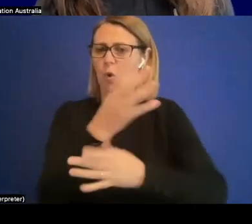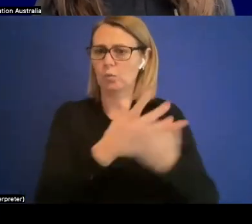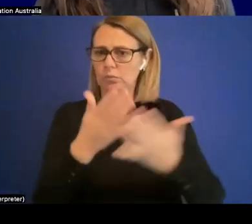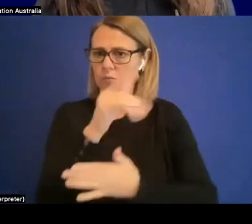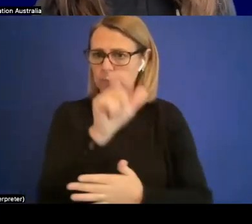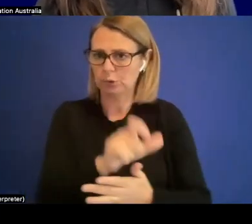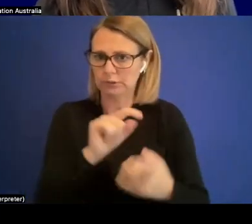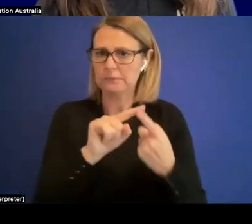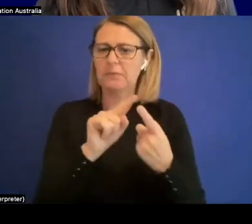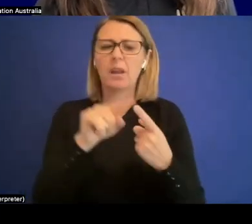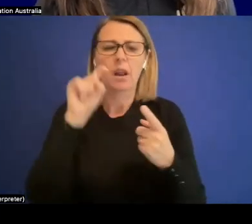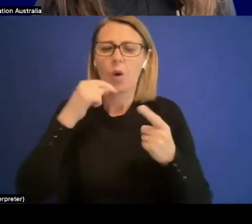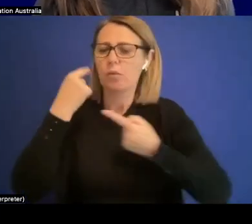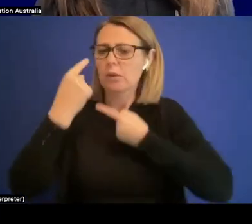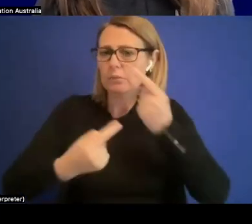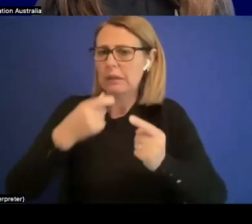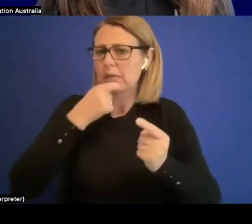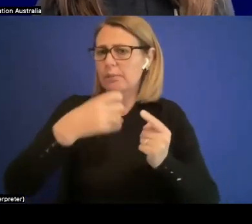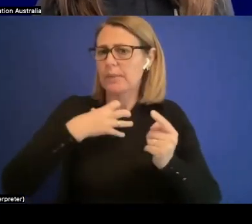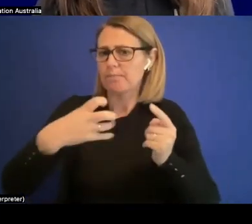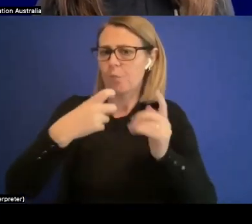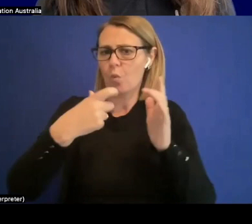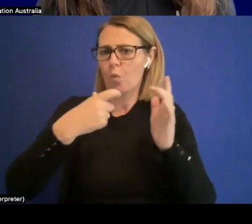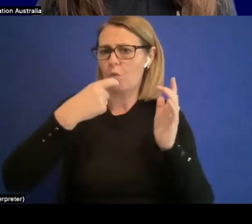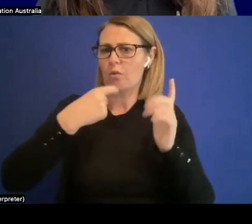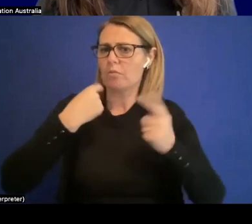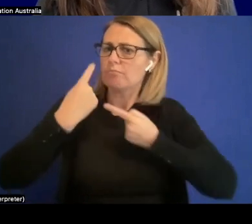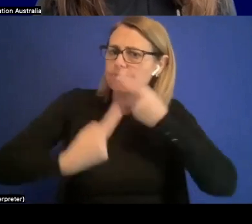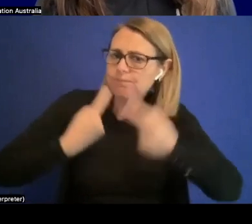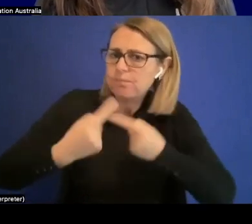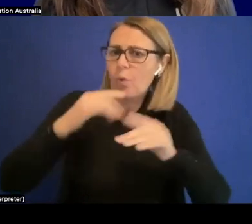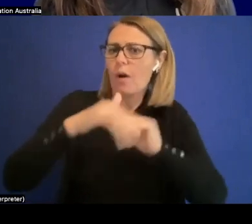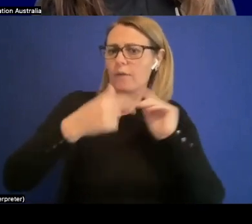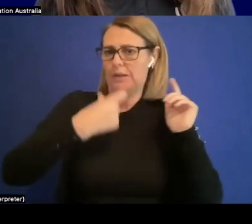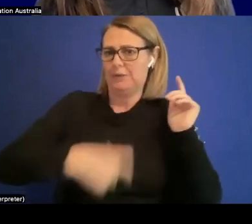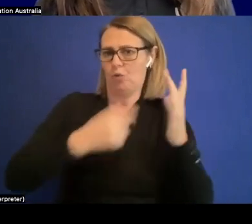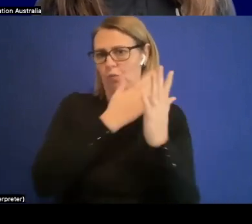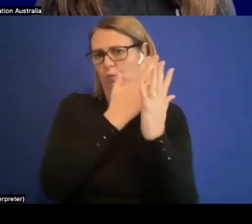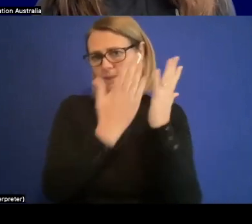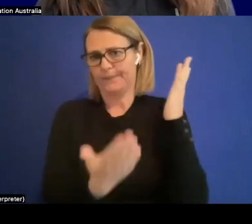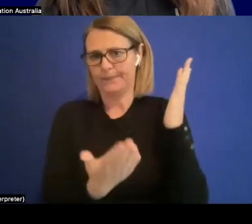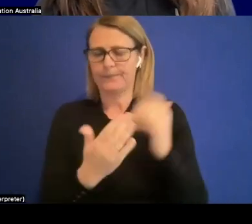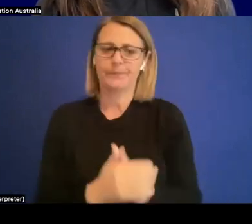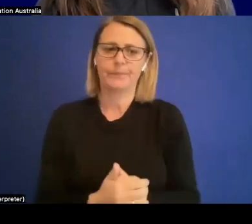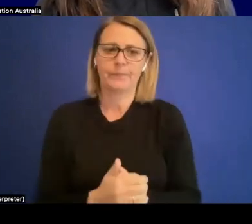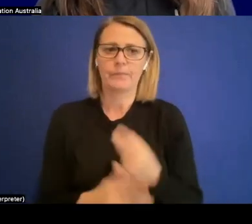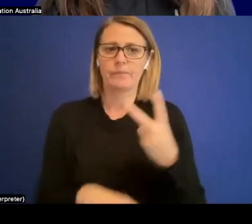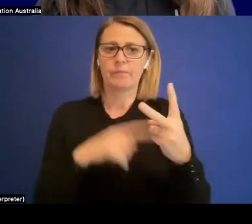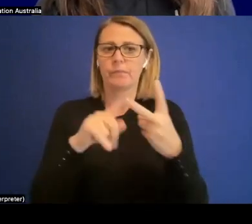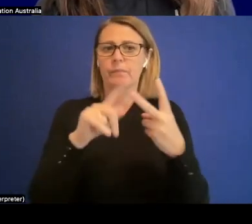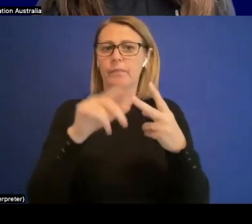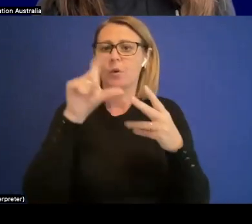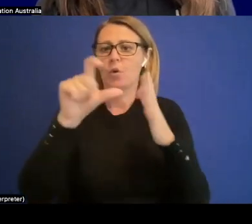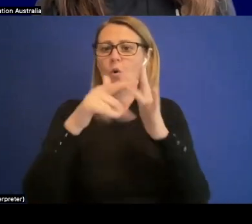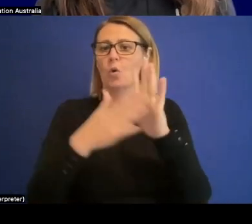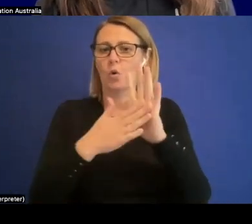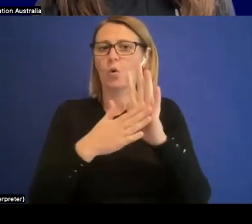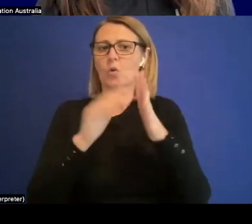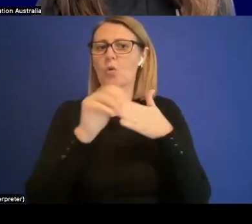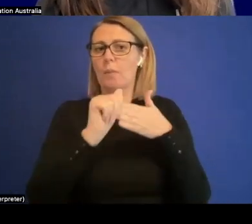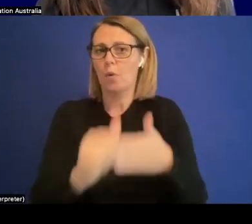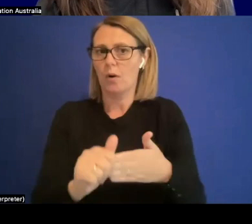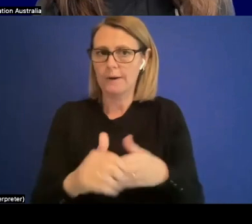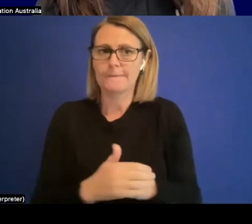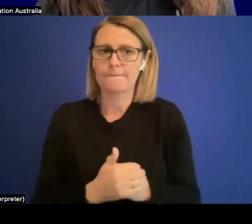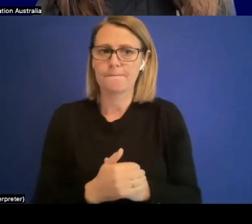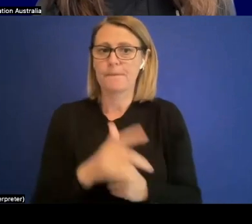some of these roles in the coming slides. The communication guide, the teacher of the